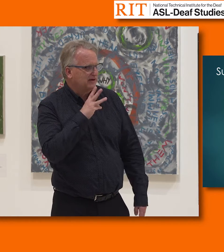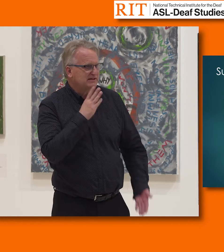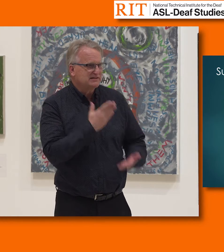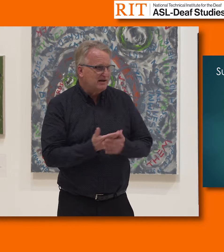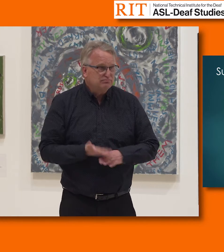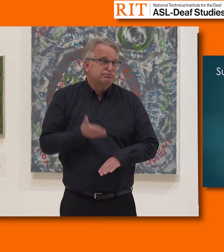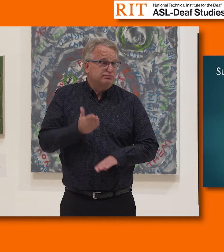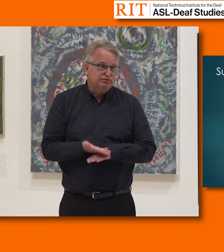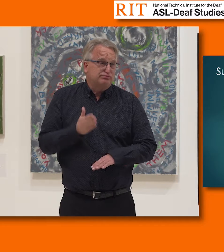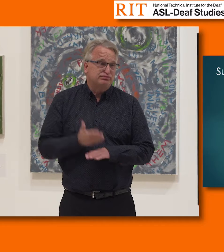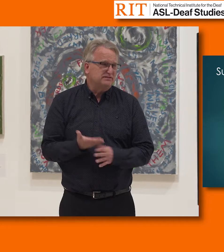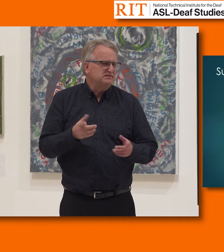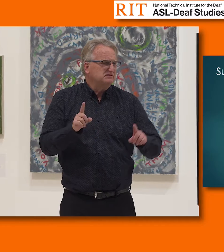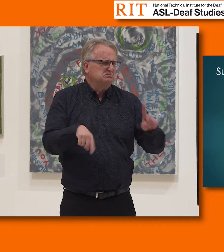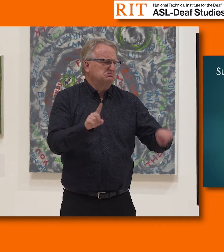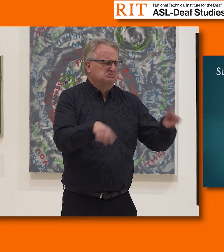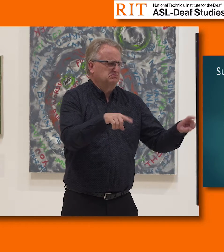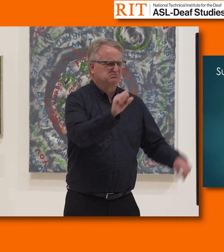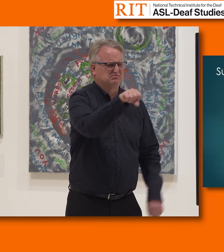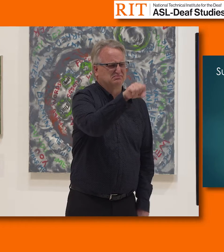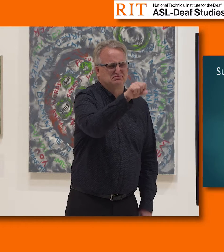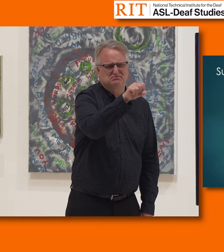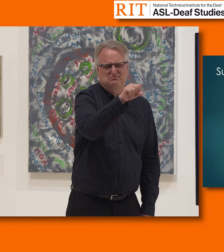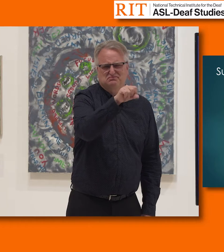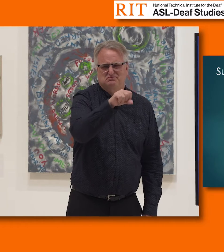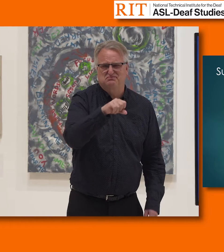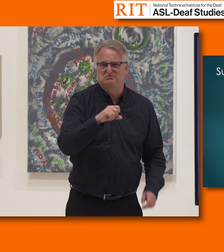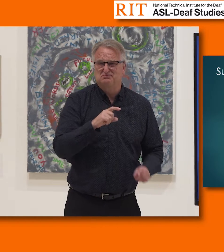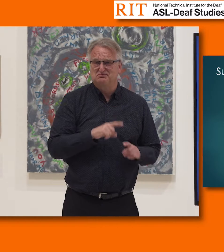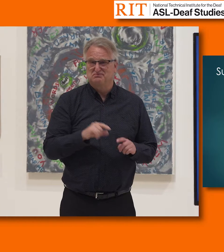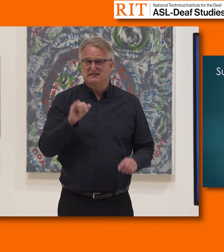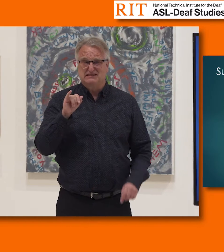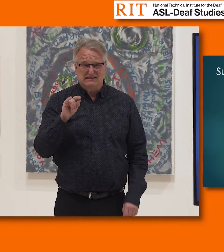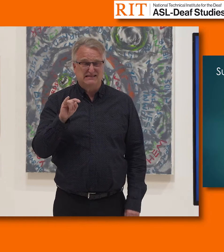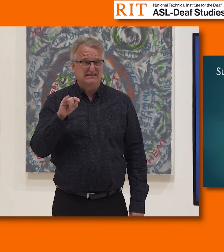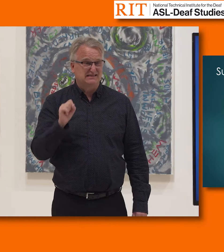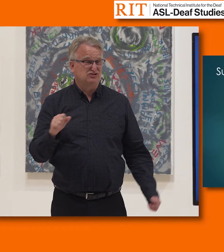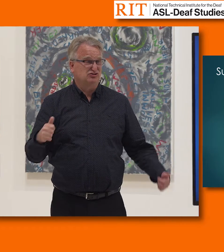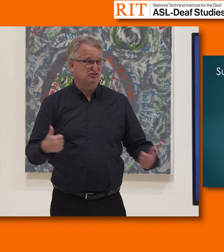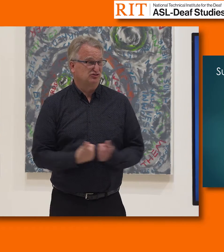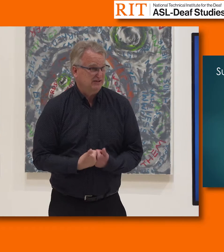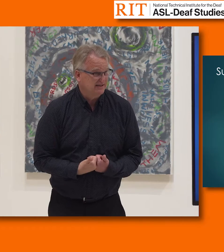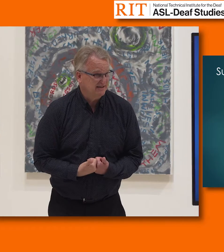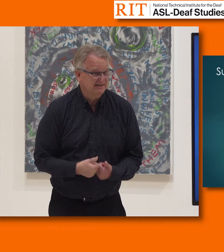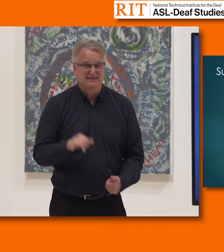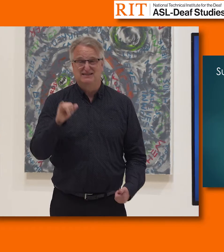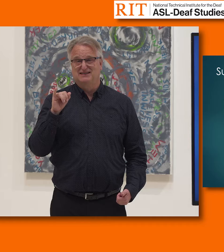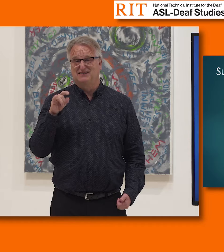You know, we try to make improvements and work hard on making communication accessible,